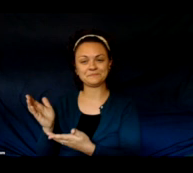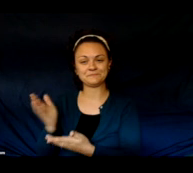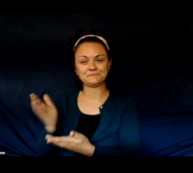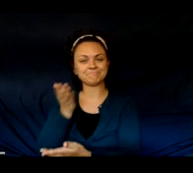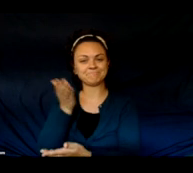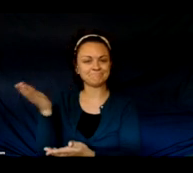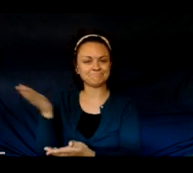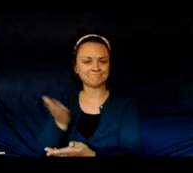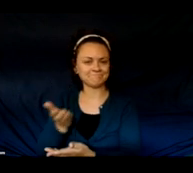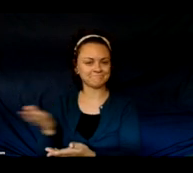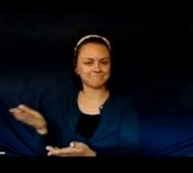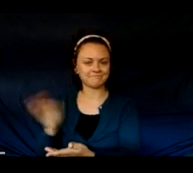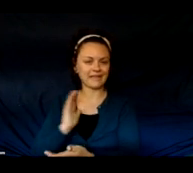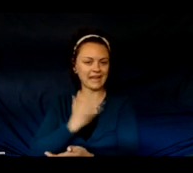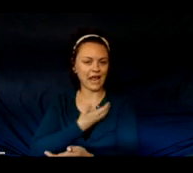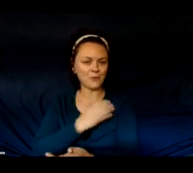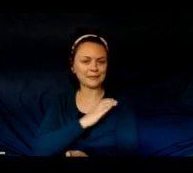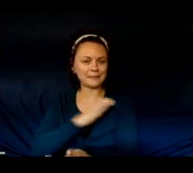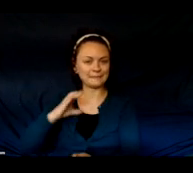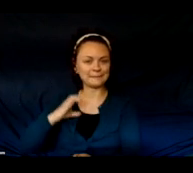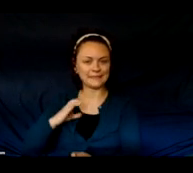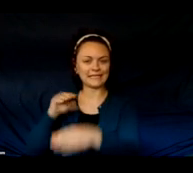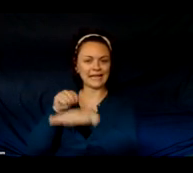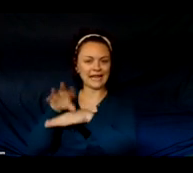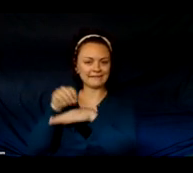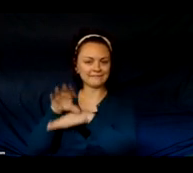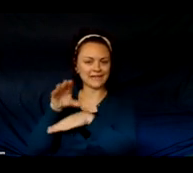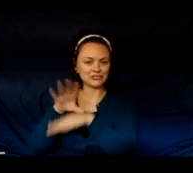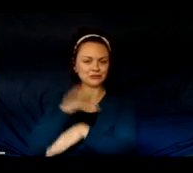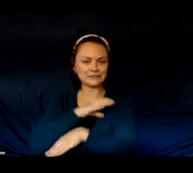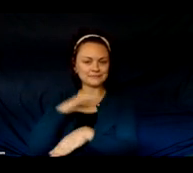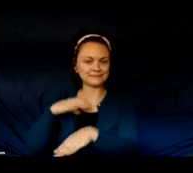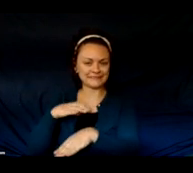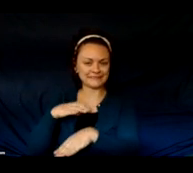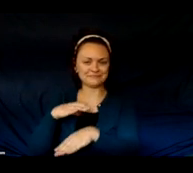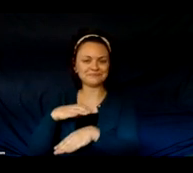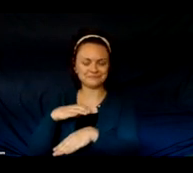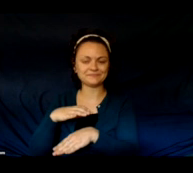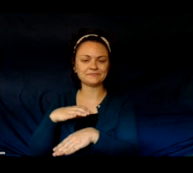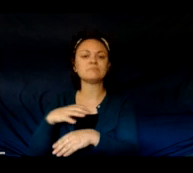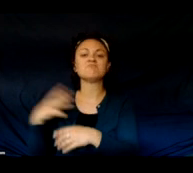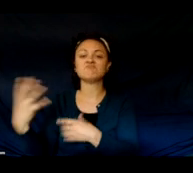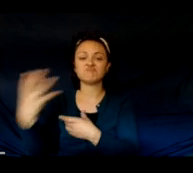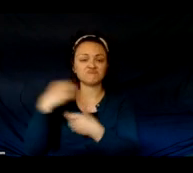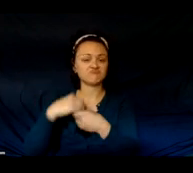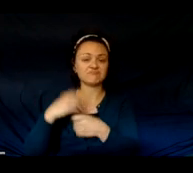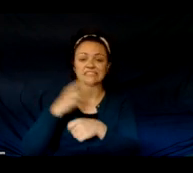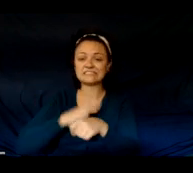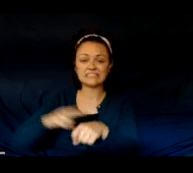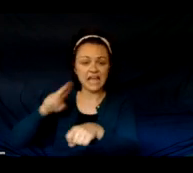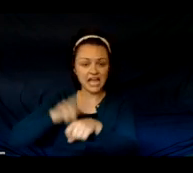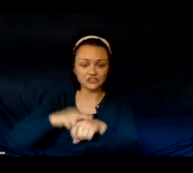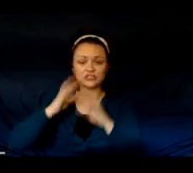our community advisory committee consists of national diverse representations of